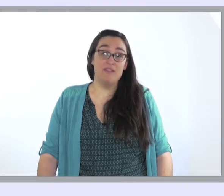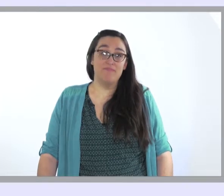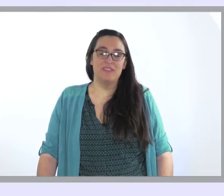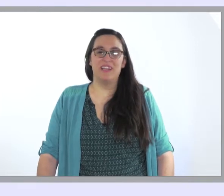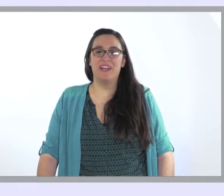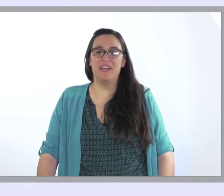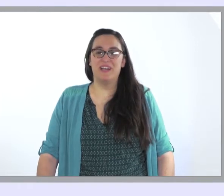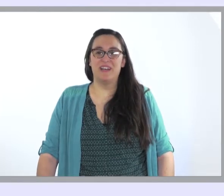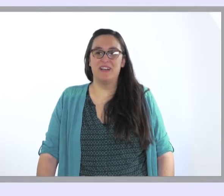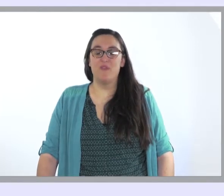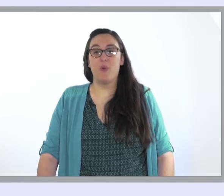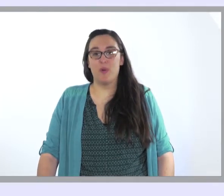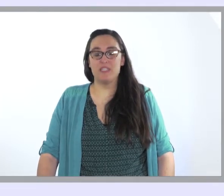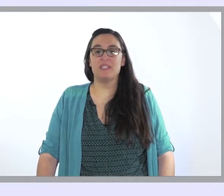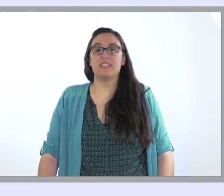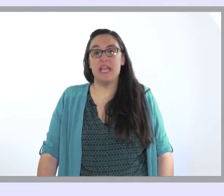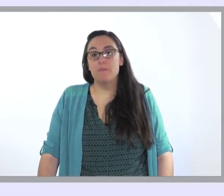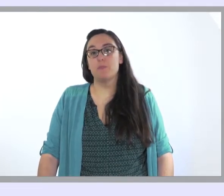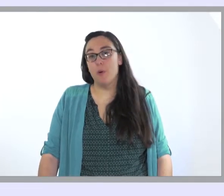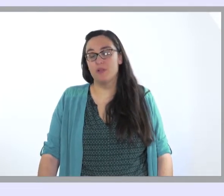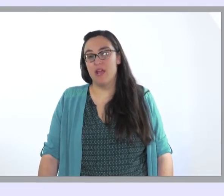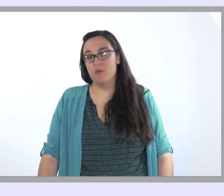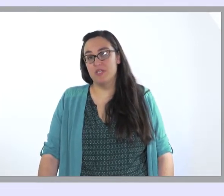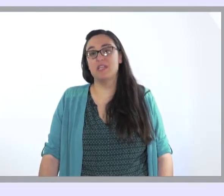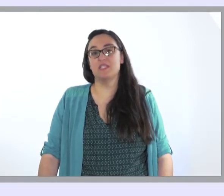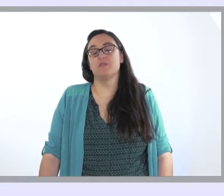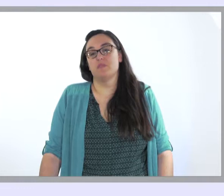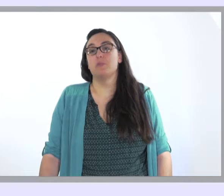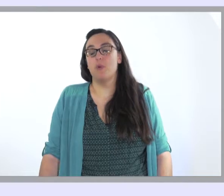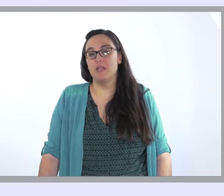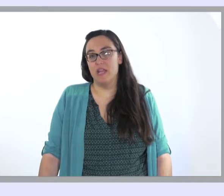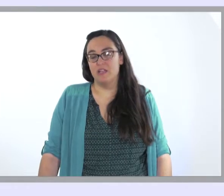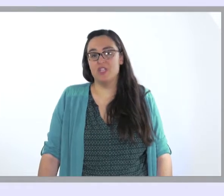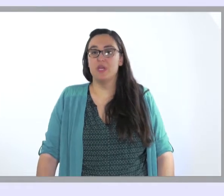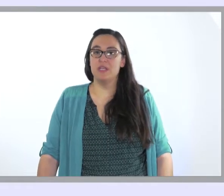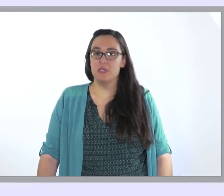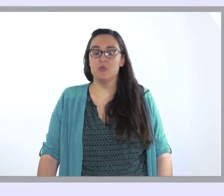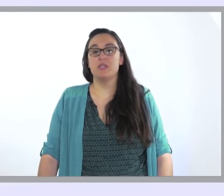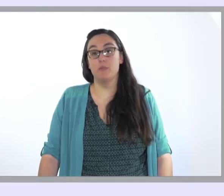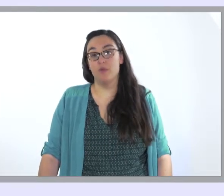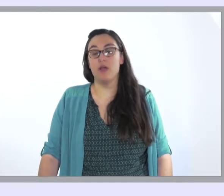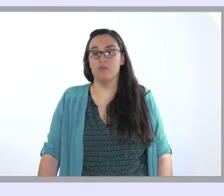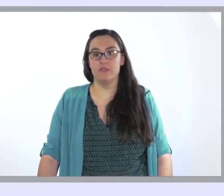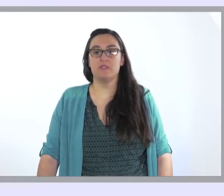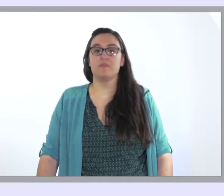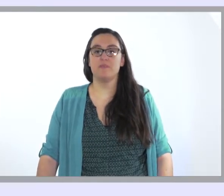although the same spoken language, that is spoken English, is used in both countries.